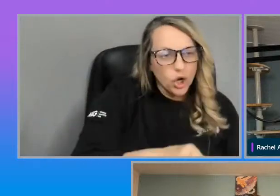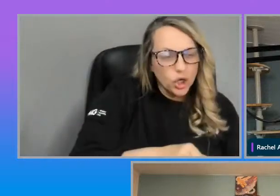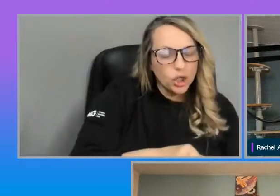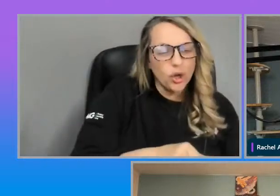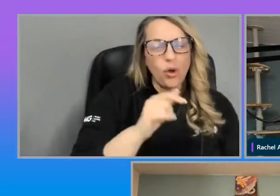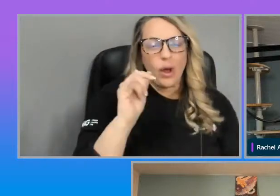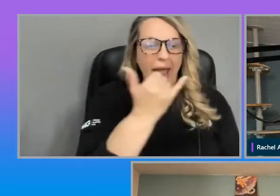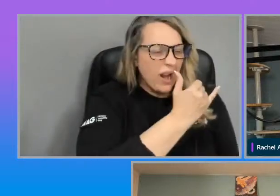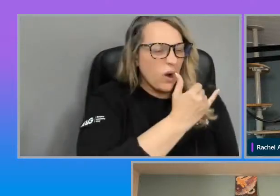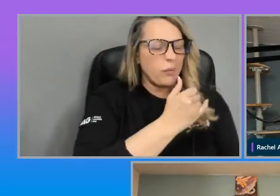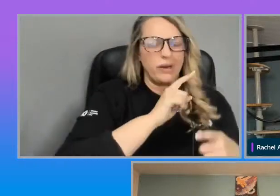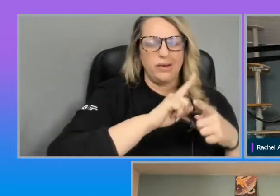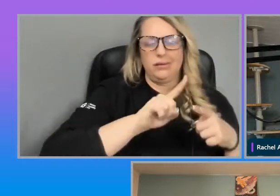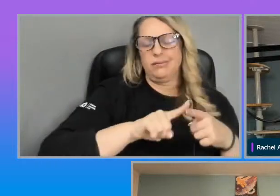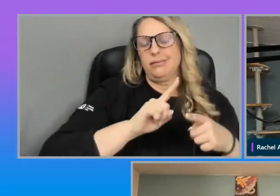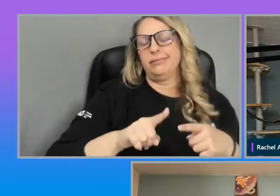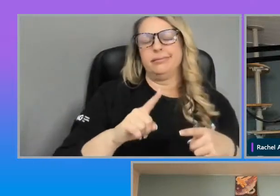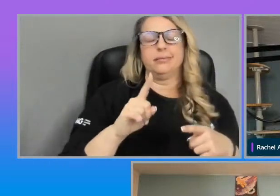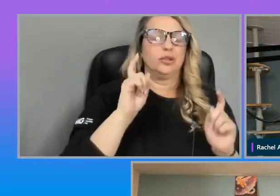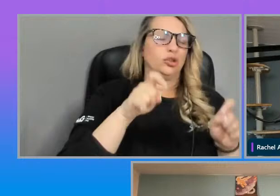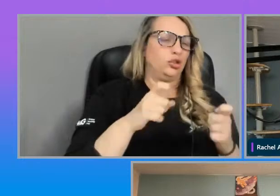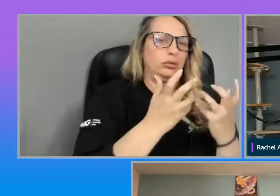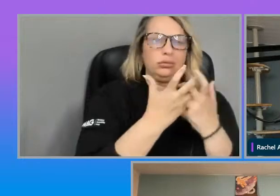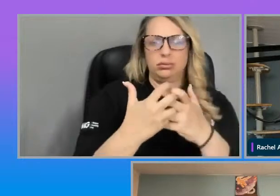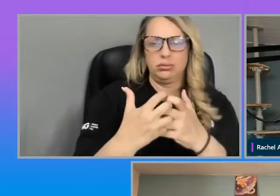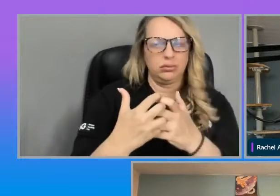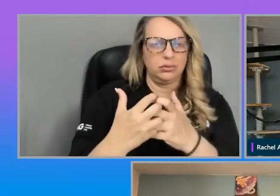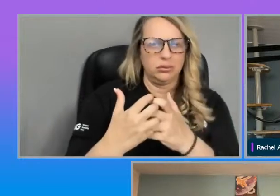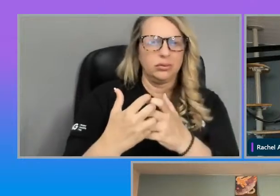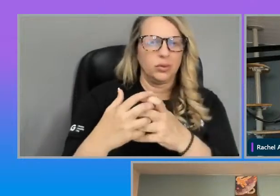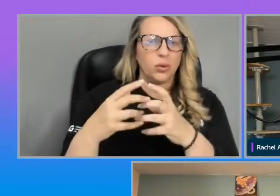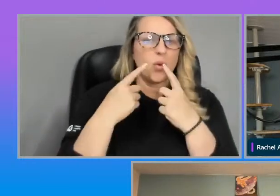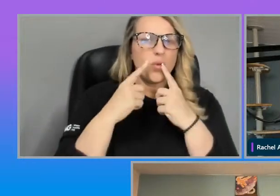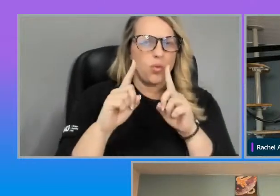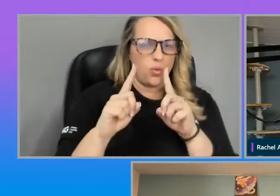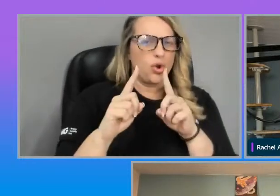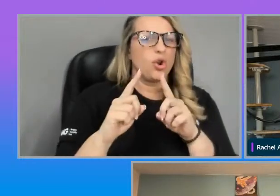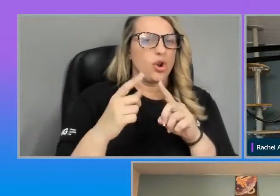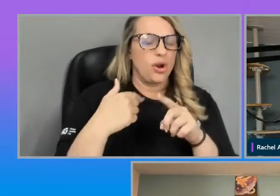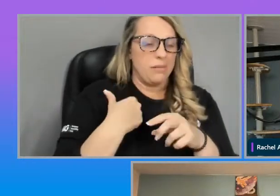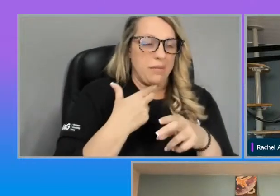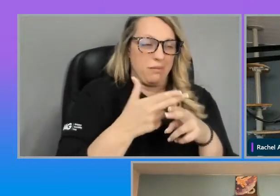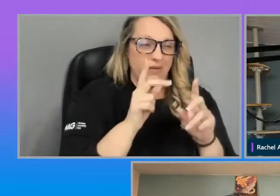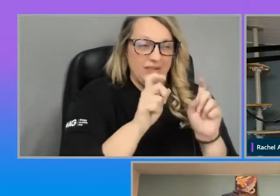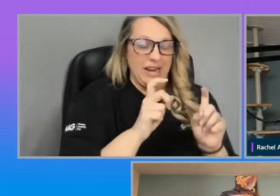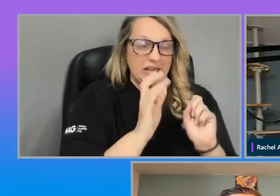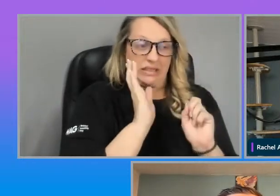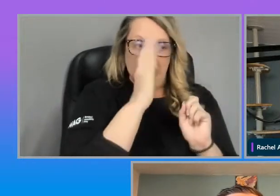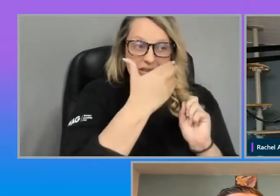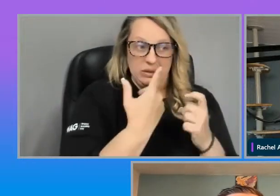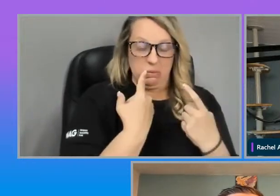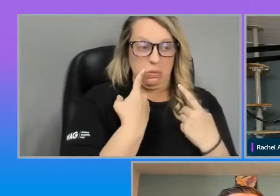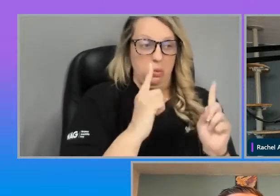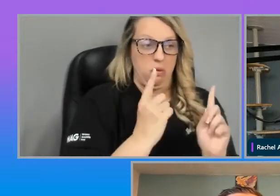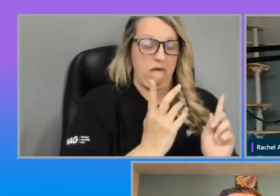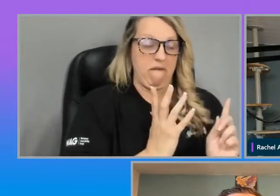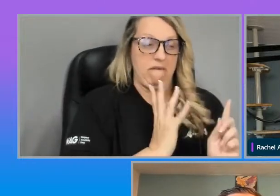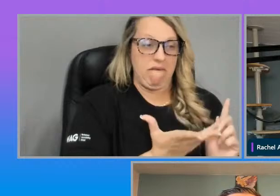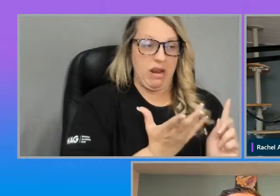and so on. So yes, they should all work. In my brief test, they they seem to have been working